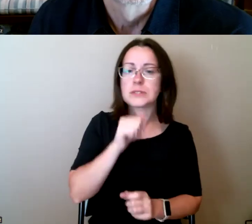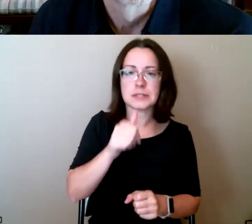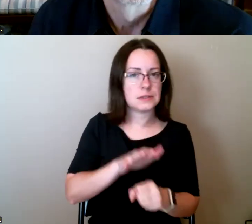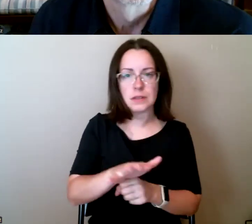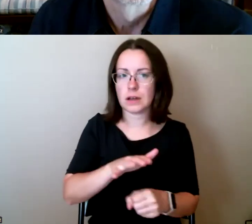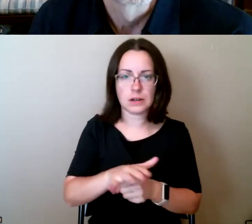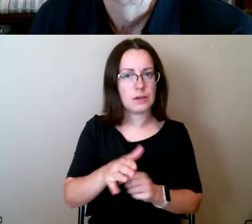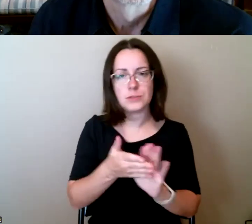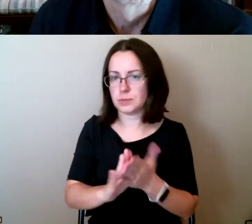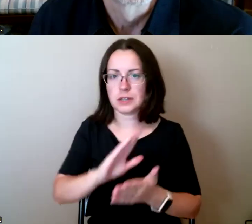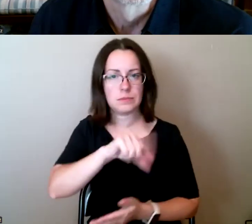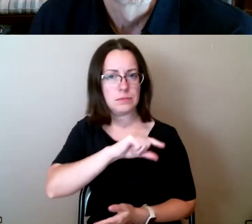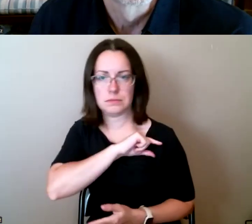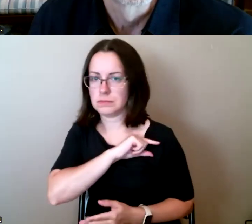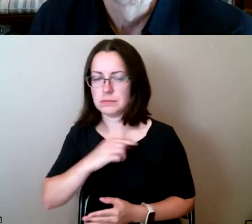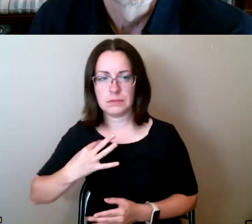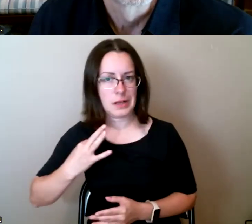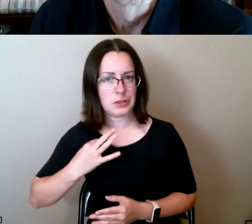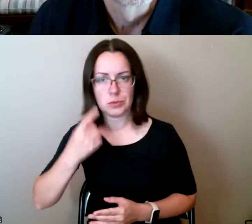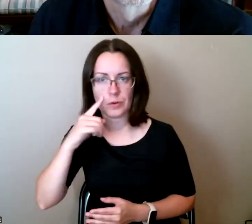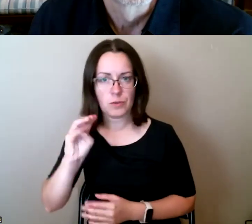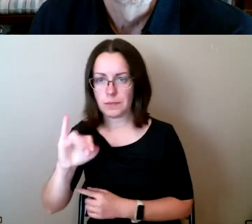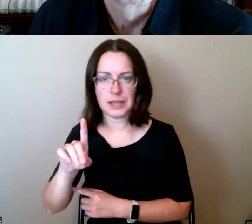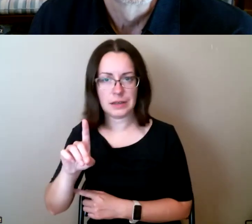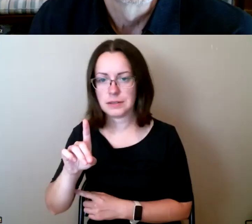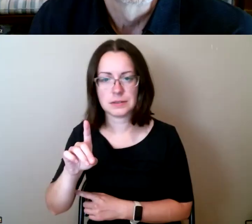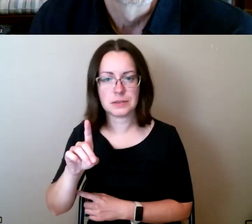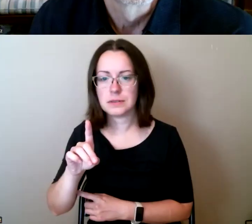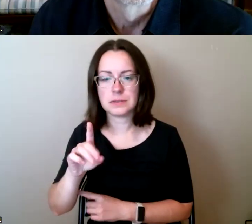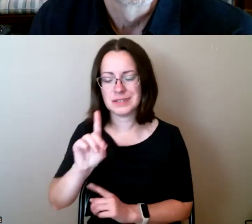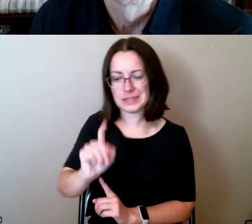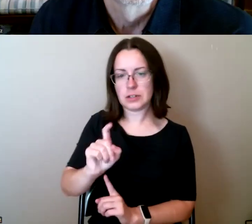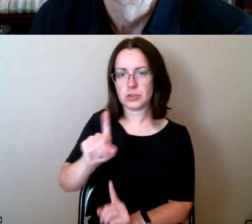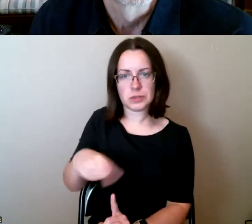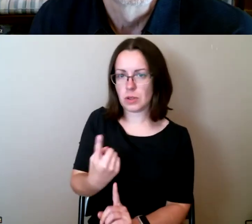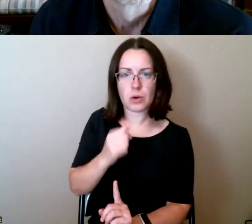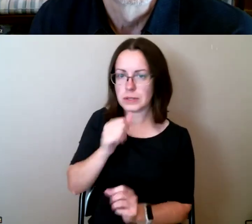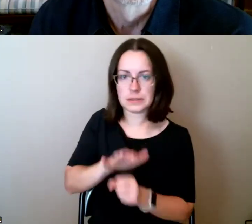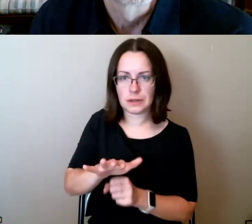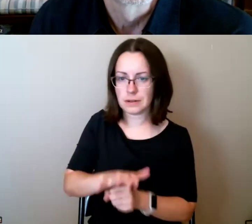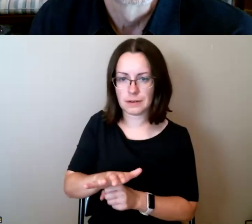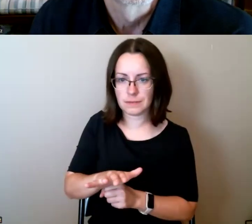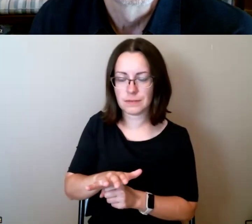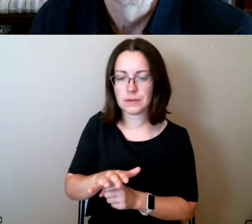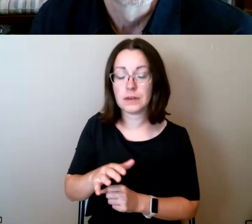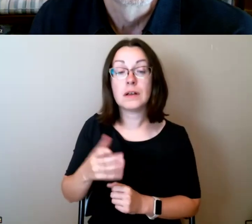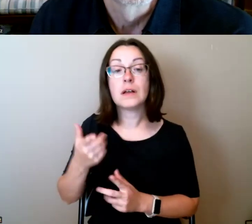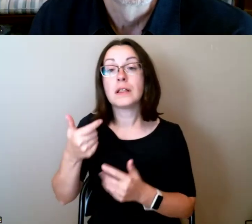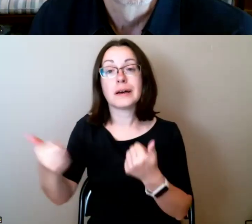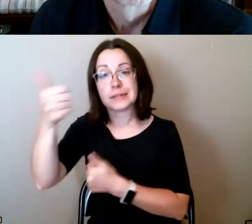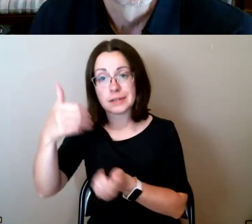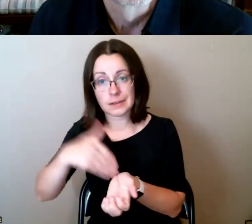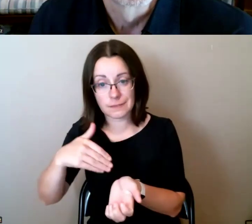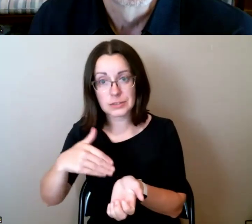person eligible for for mate. So the the um uh attending physician and the consulting physicians